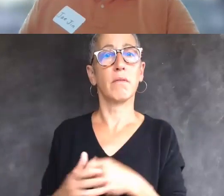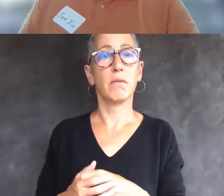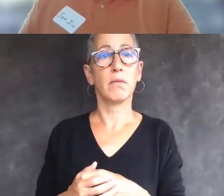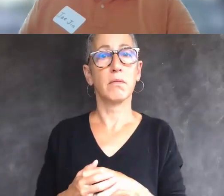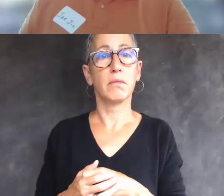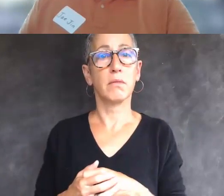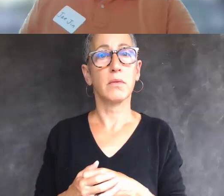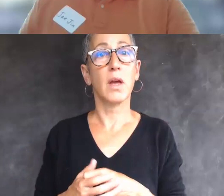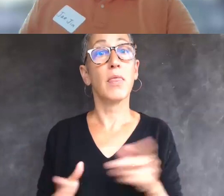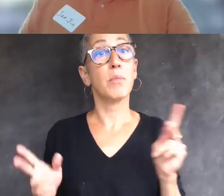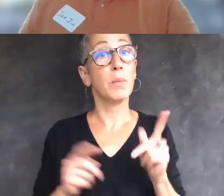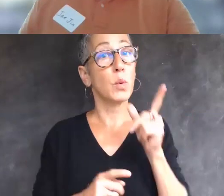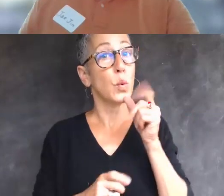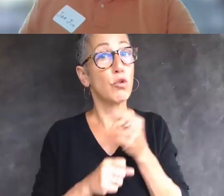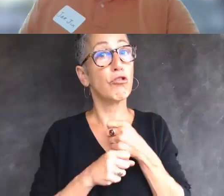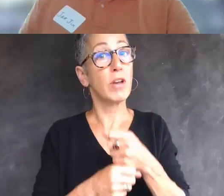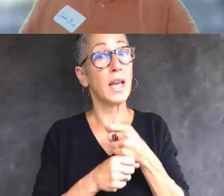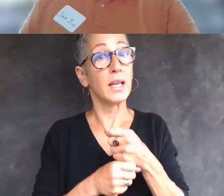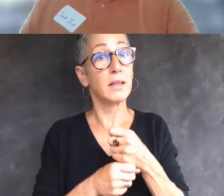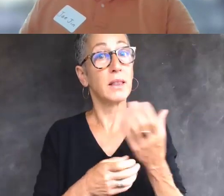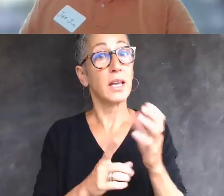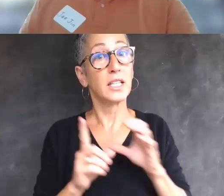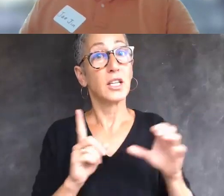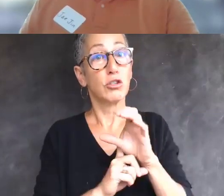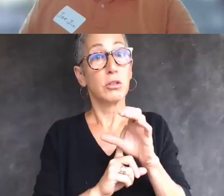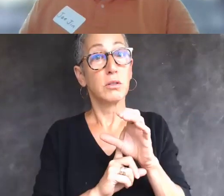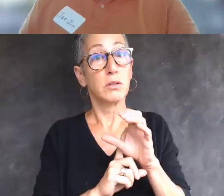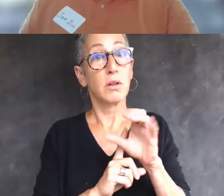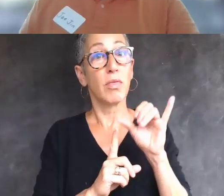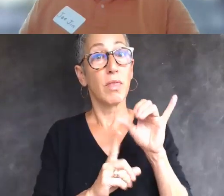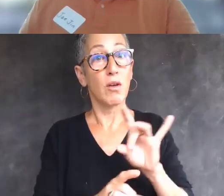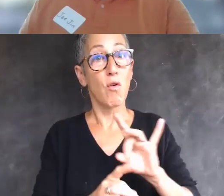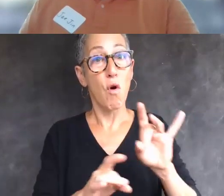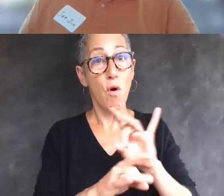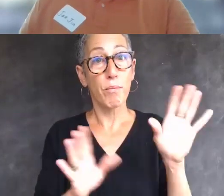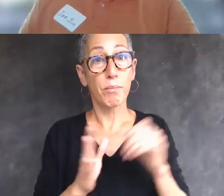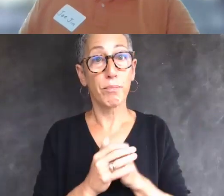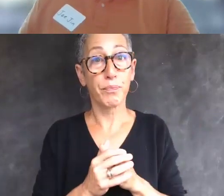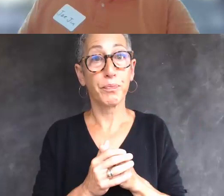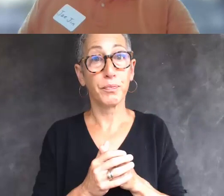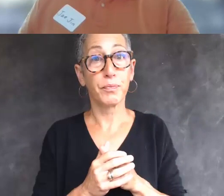are seen as a threat as much as the young people who might be inflicting